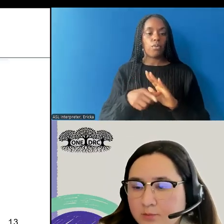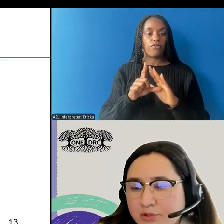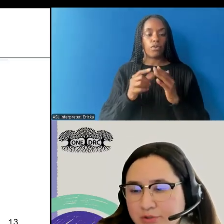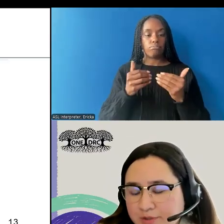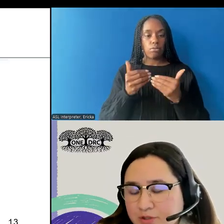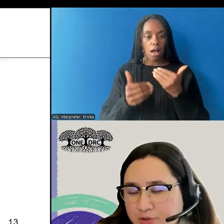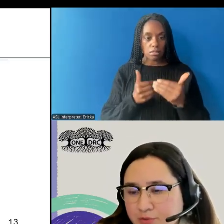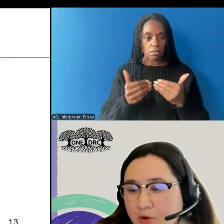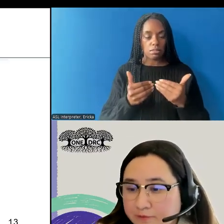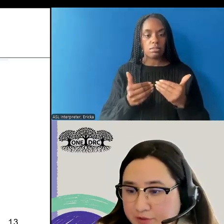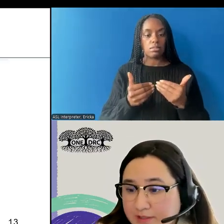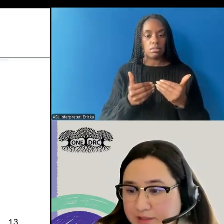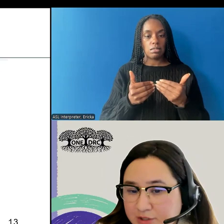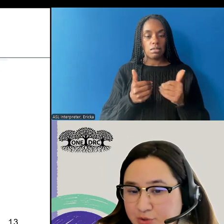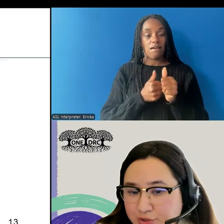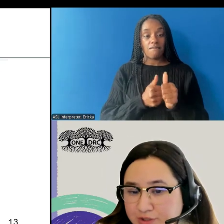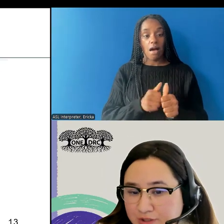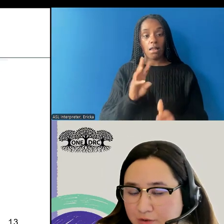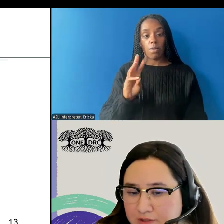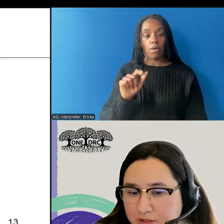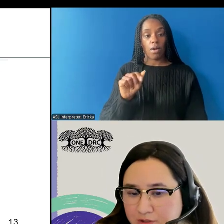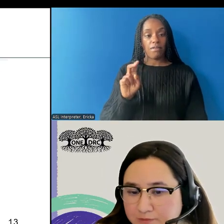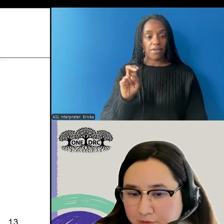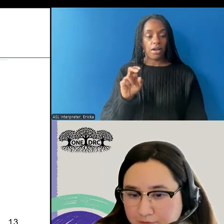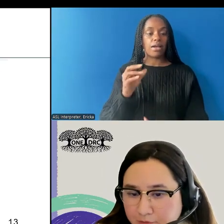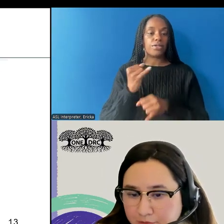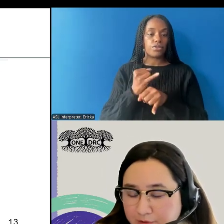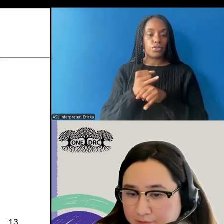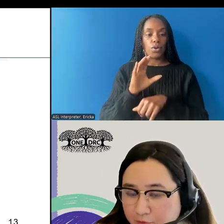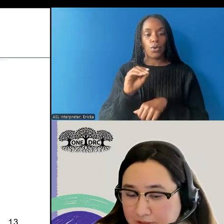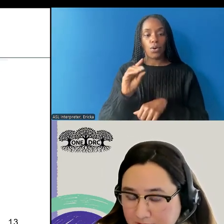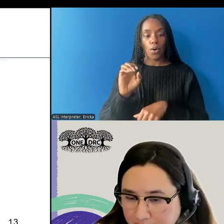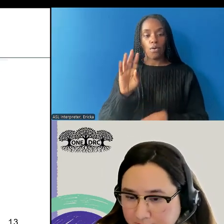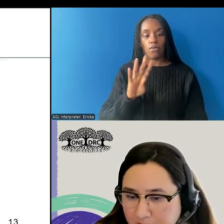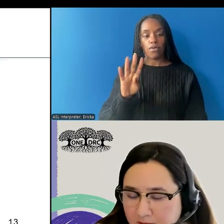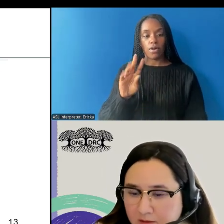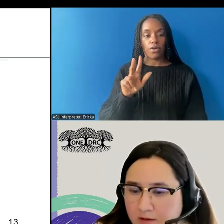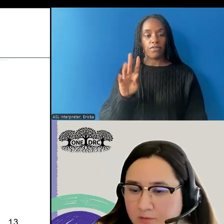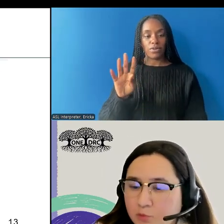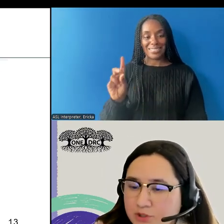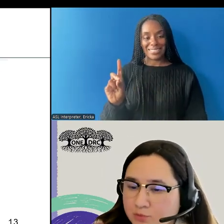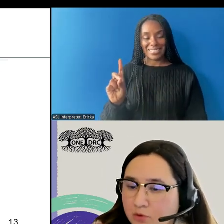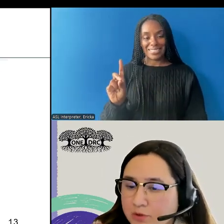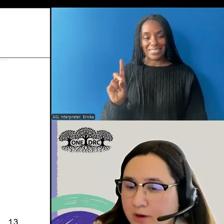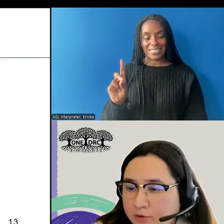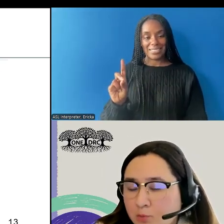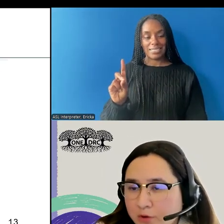Pursuant to Welfare and Institutions Code Section 4434.d which will require a more